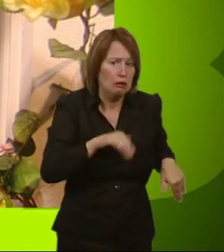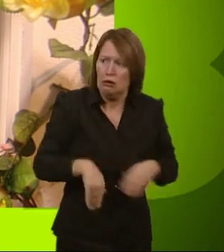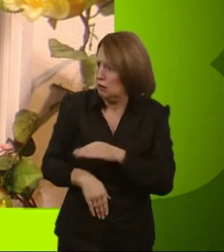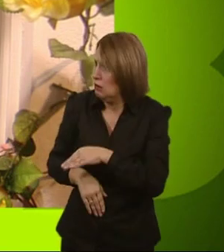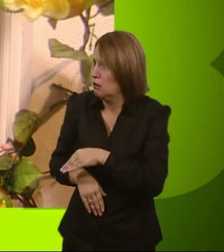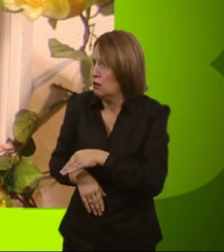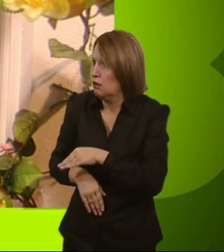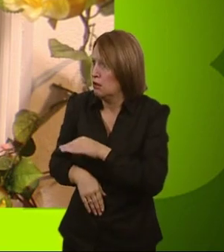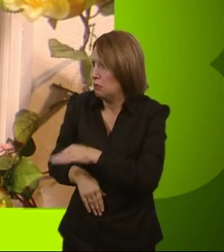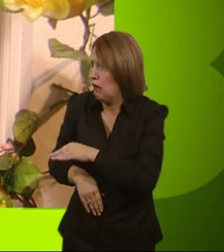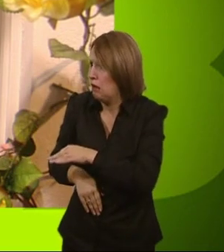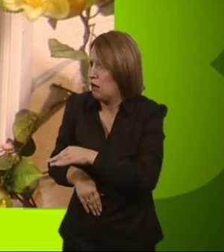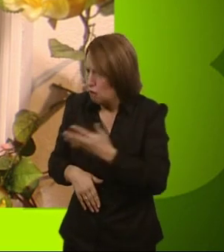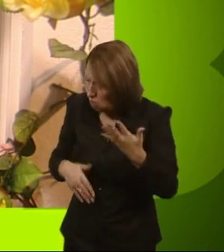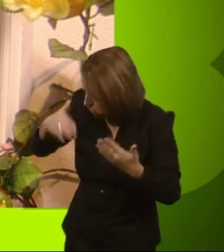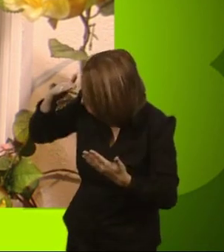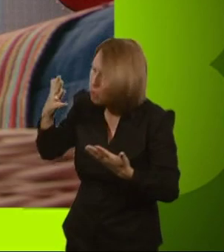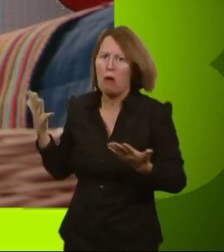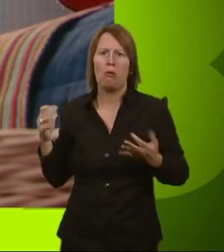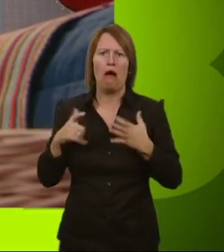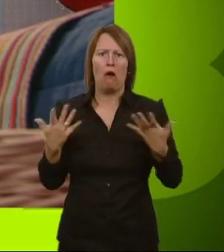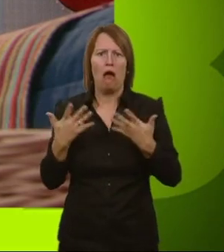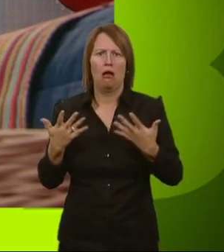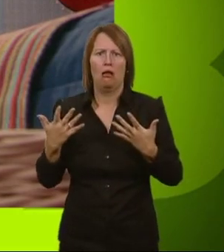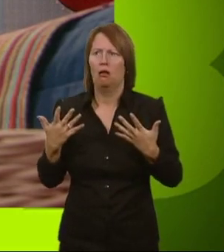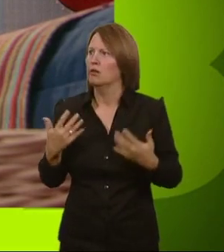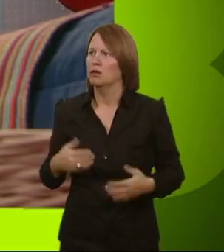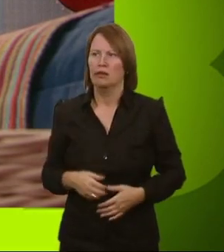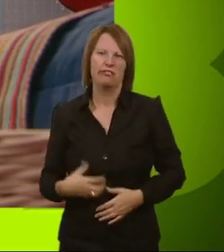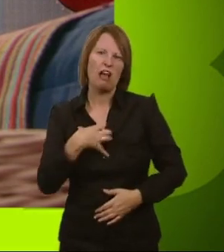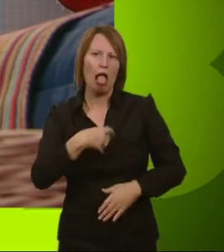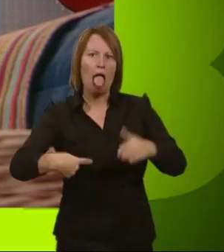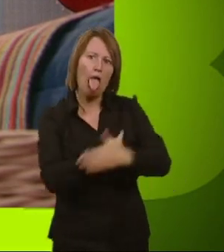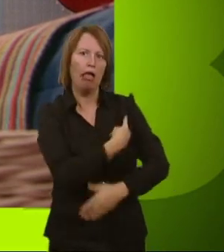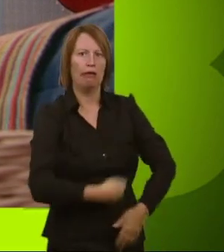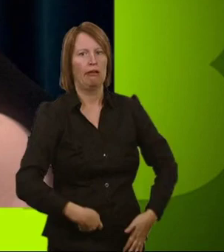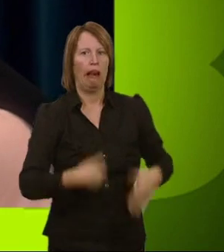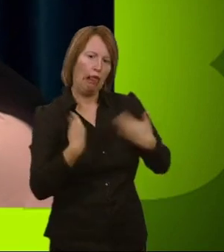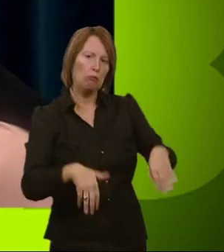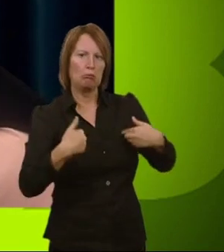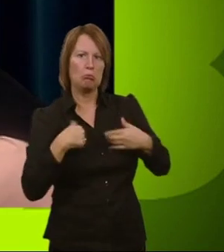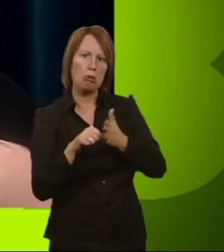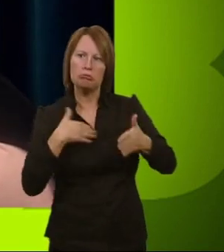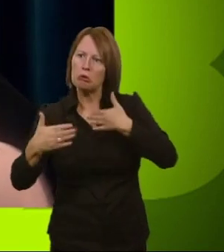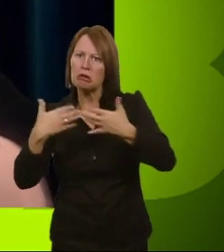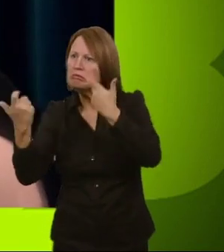bear that's just typical is it l seem trouble and then just